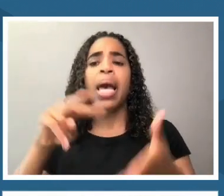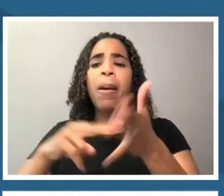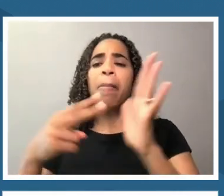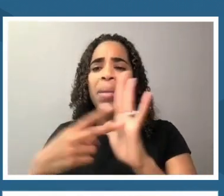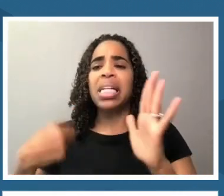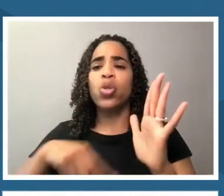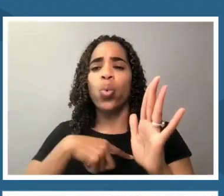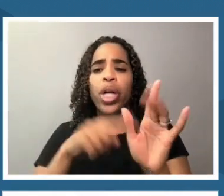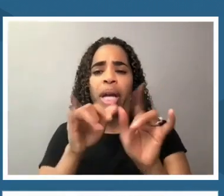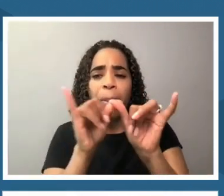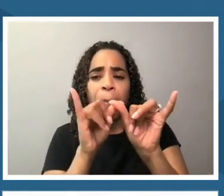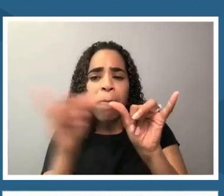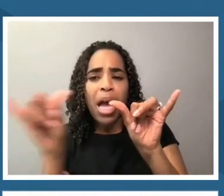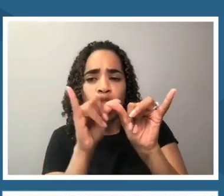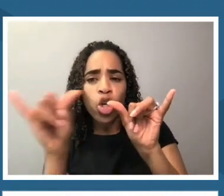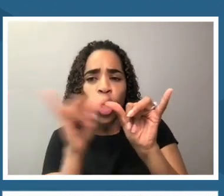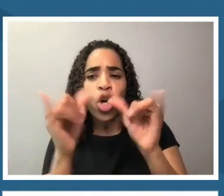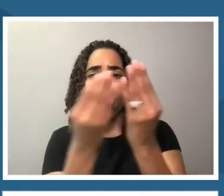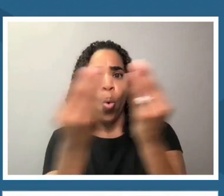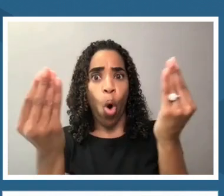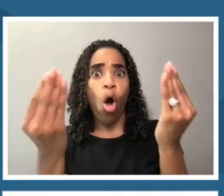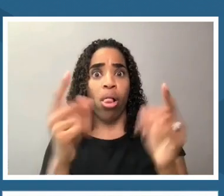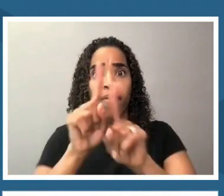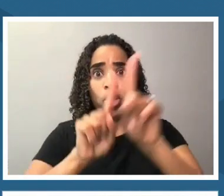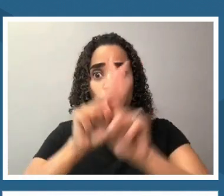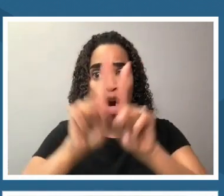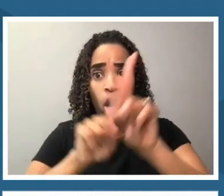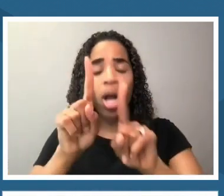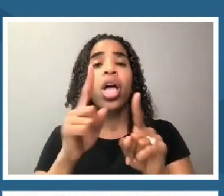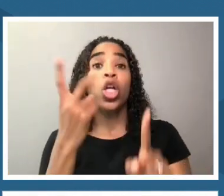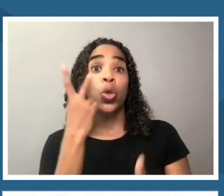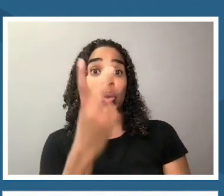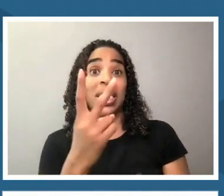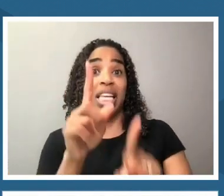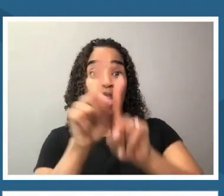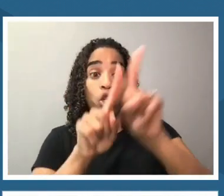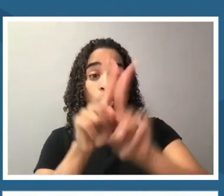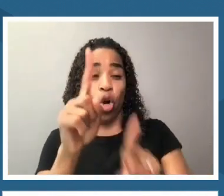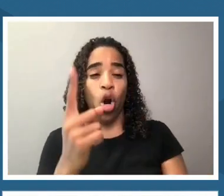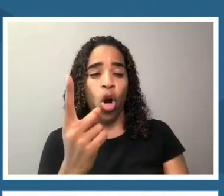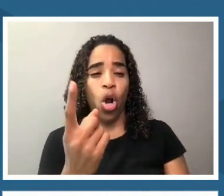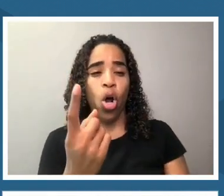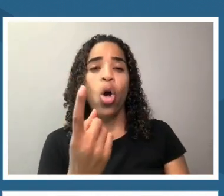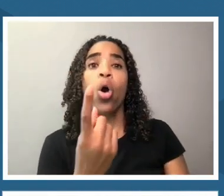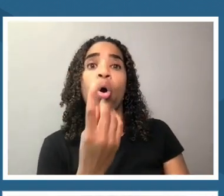we basically take the light from the